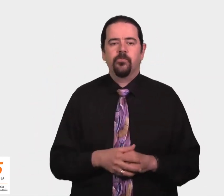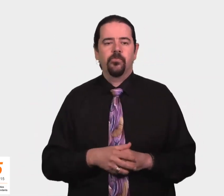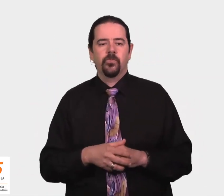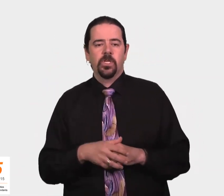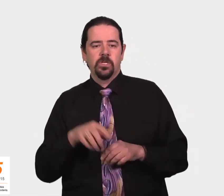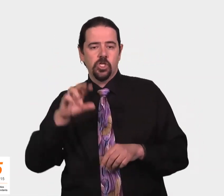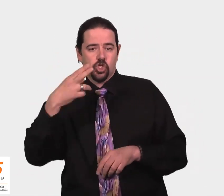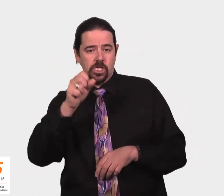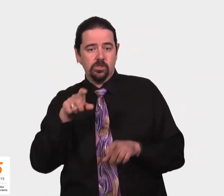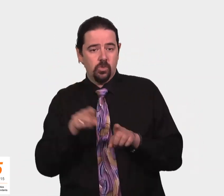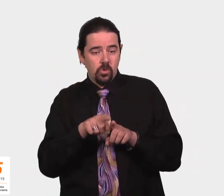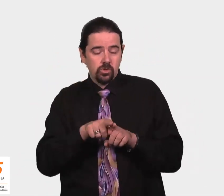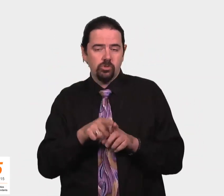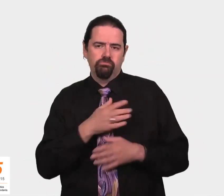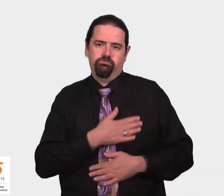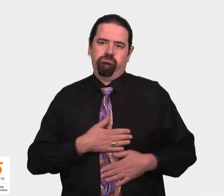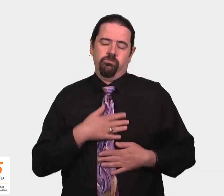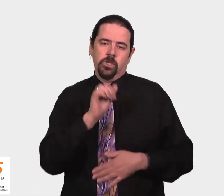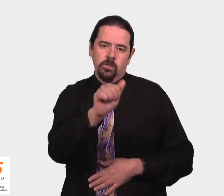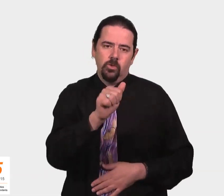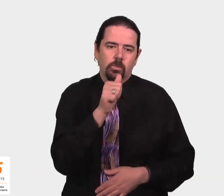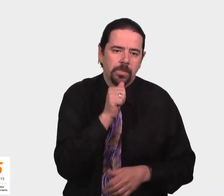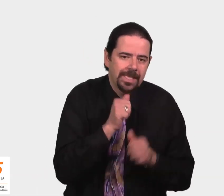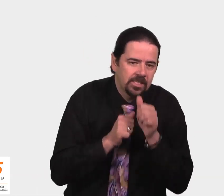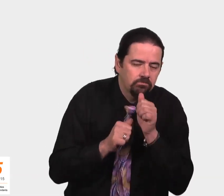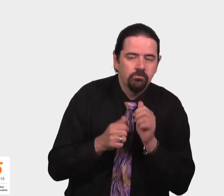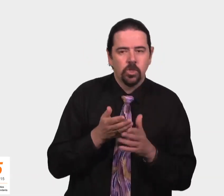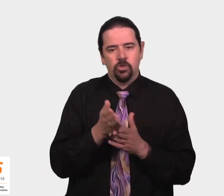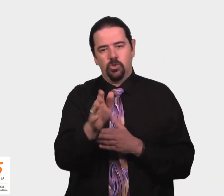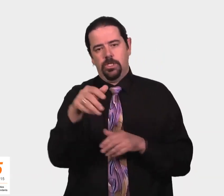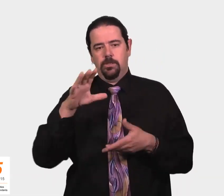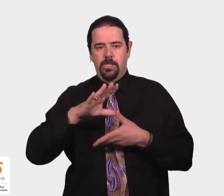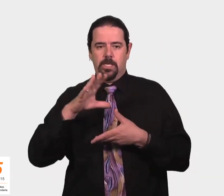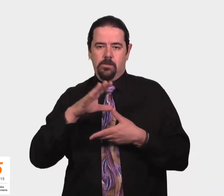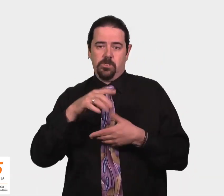CHS appreciates our consumers’ patience during the Games this summer.